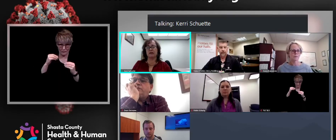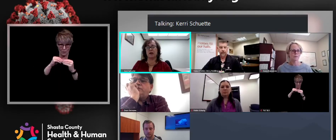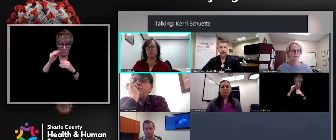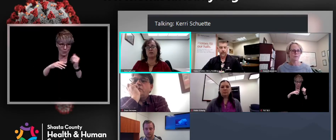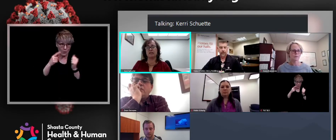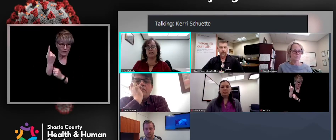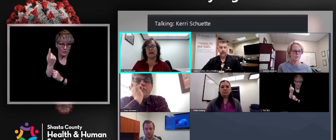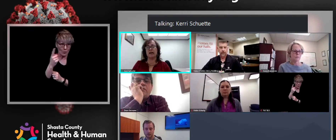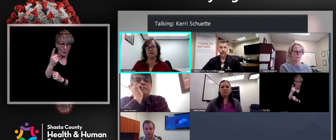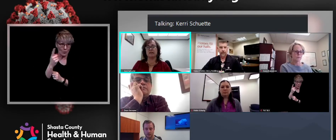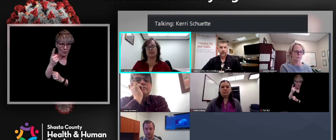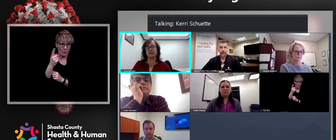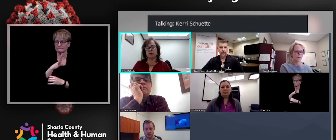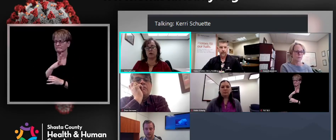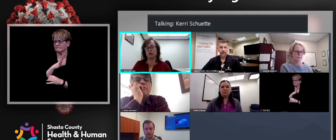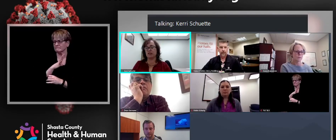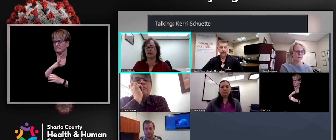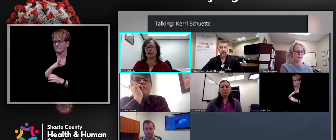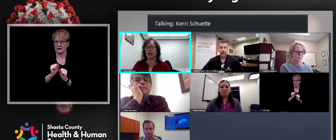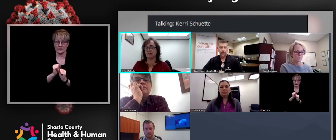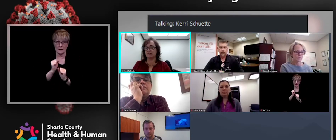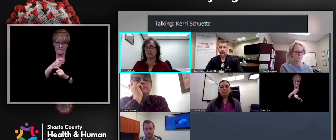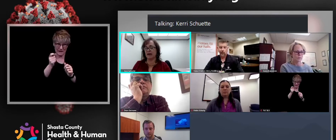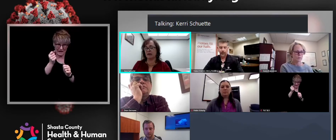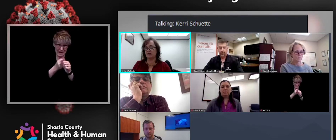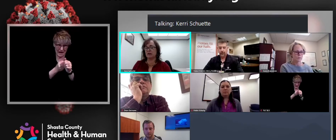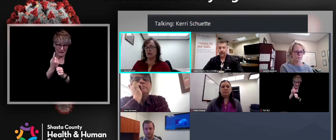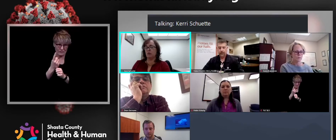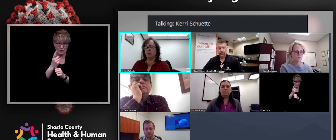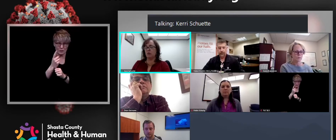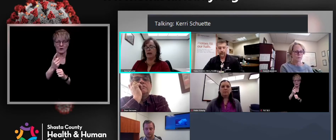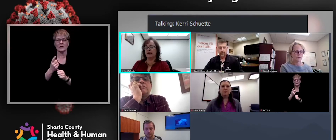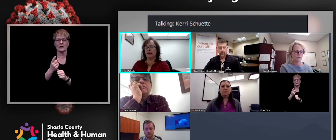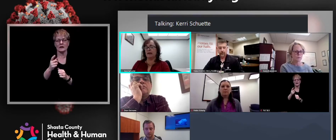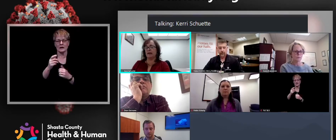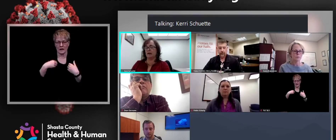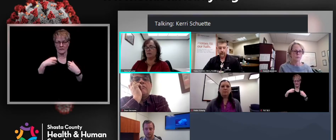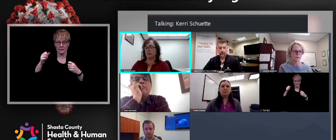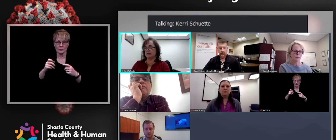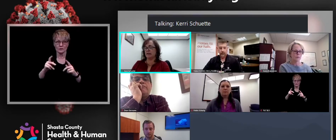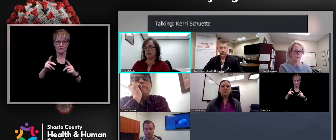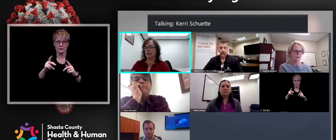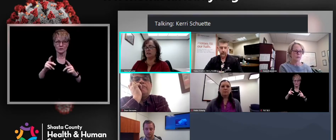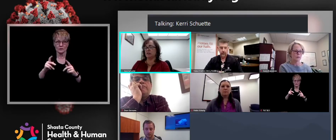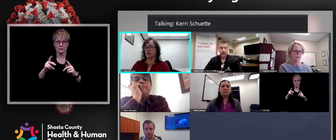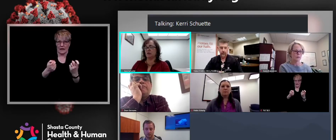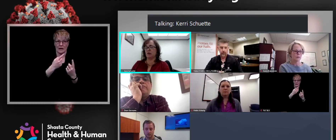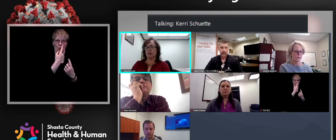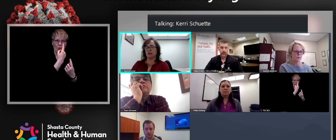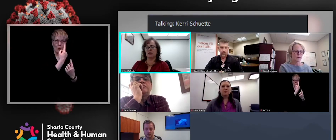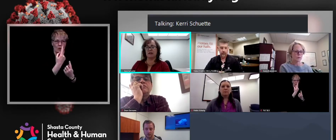opportunity to ask at least one question. And as time allows, we will ask any additional questions